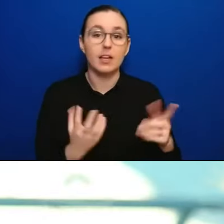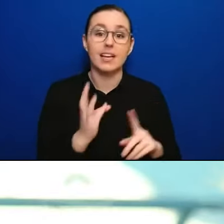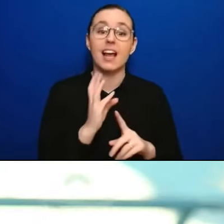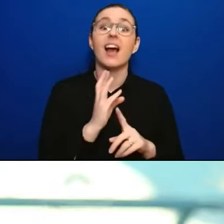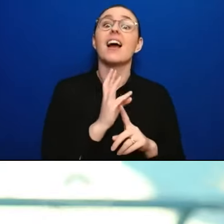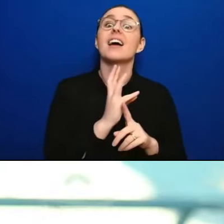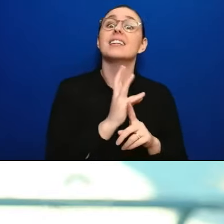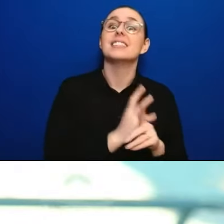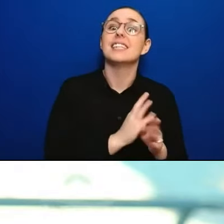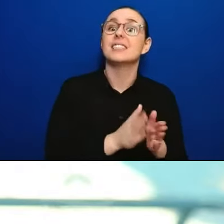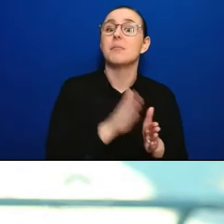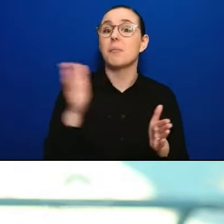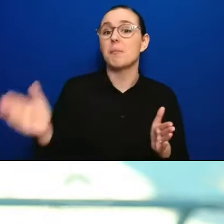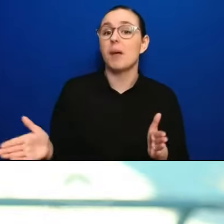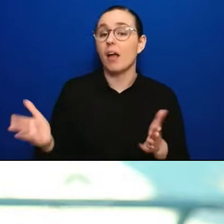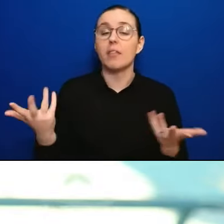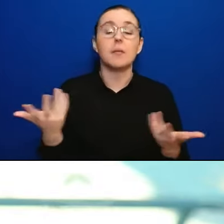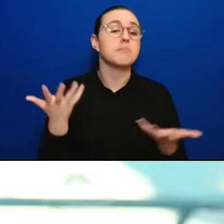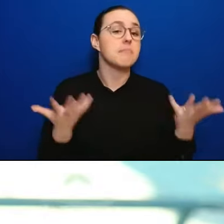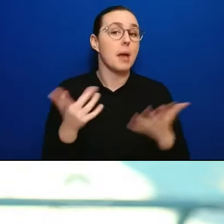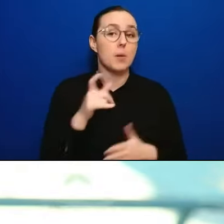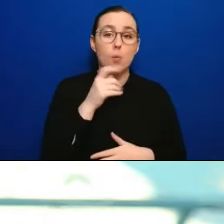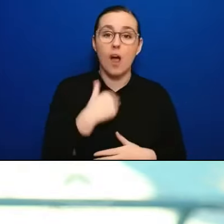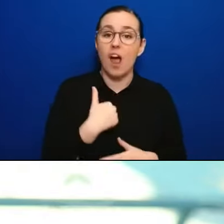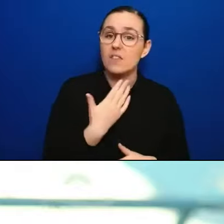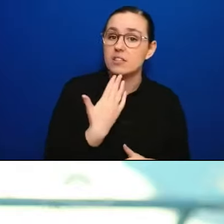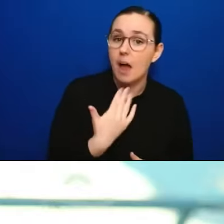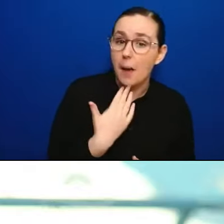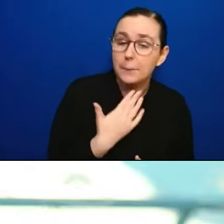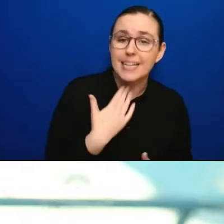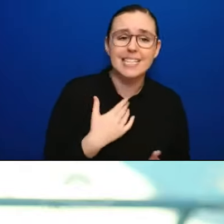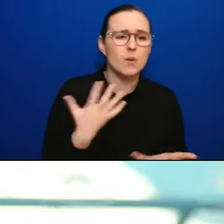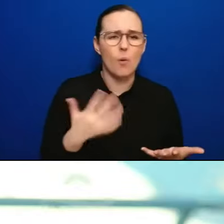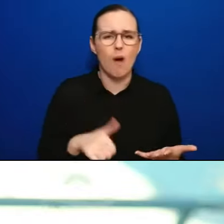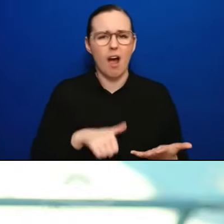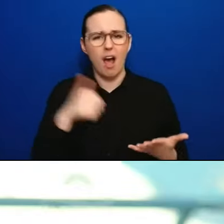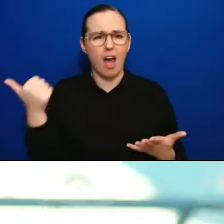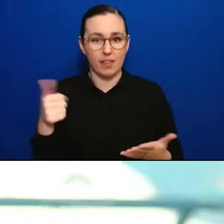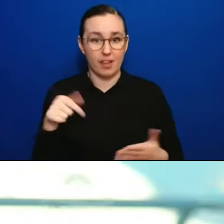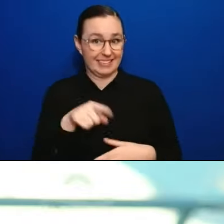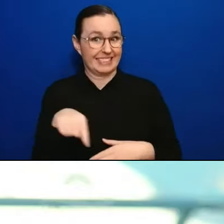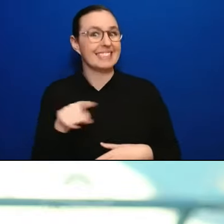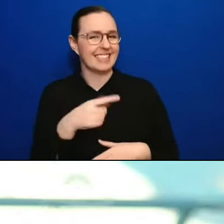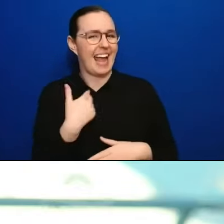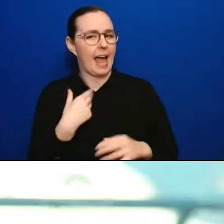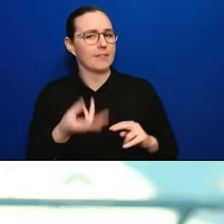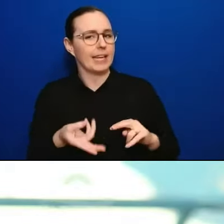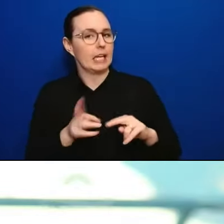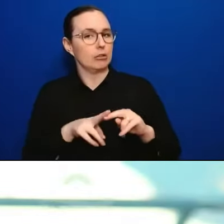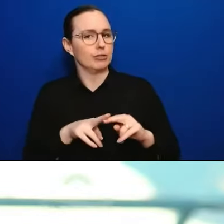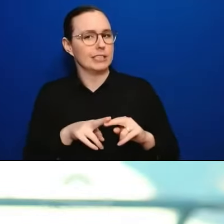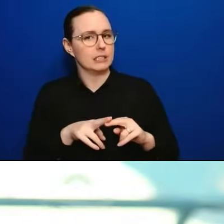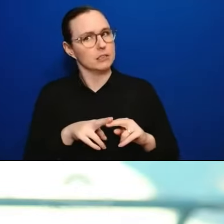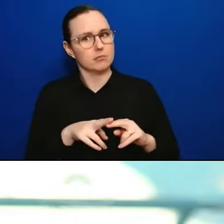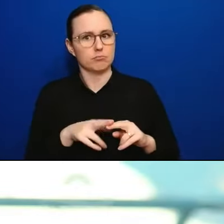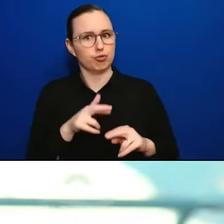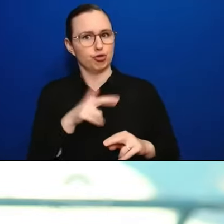of conditions. And we have those outlined at six months of age so that's people with diabetes.